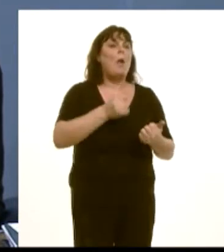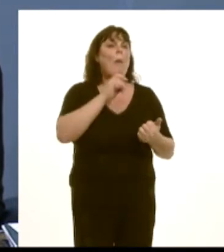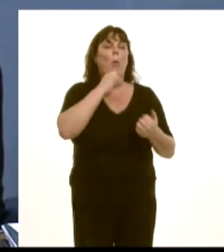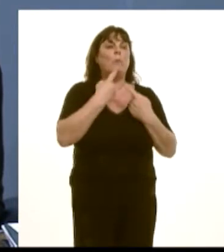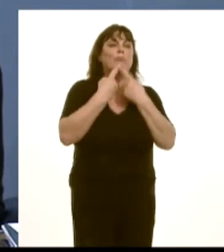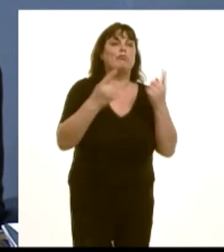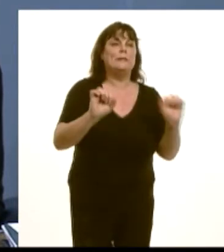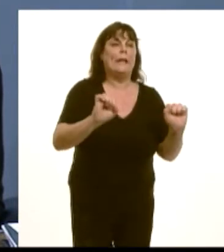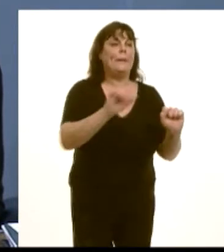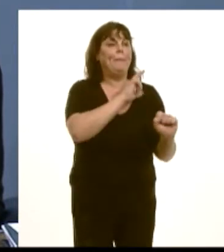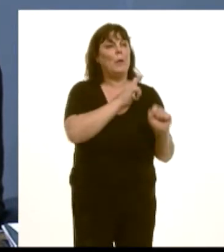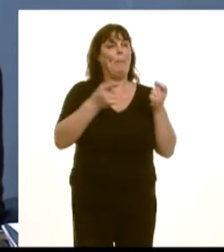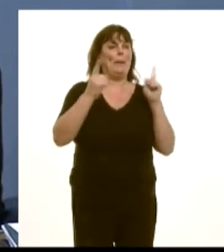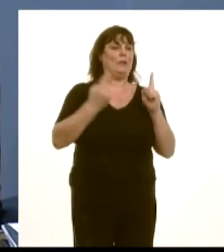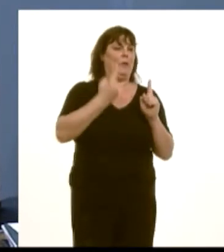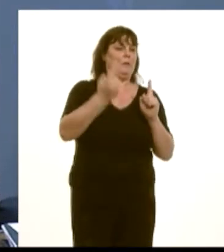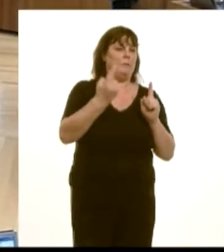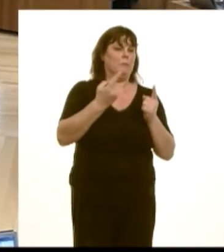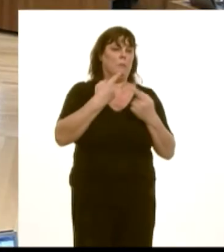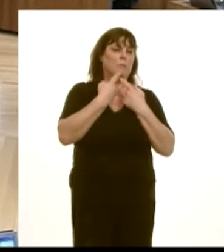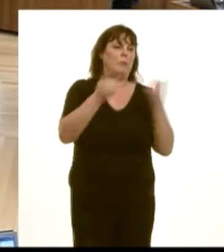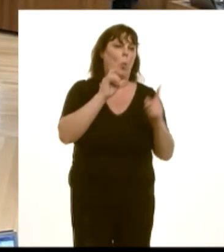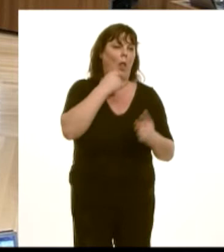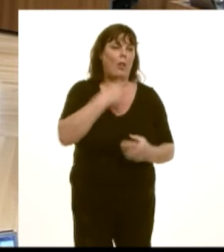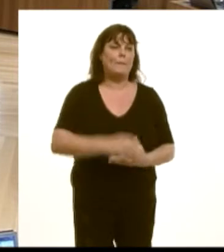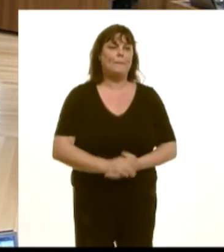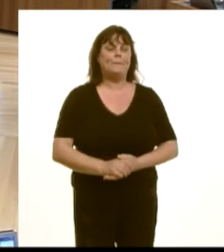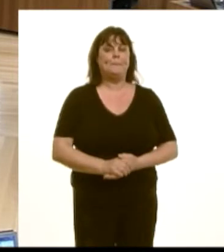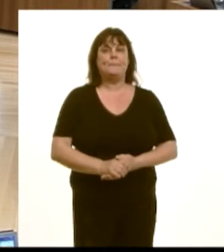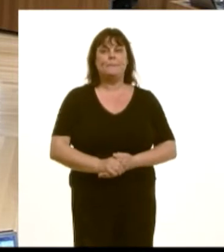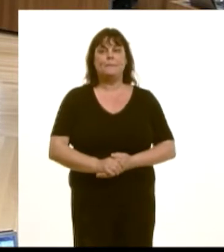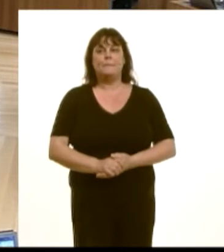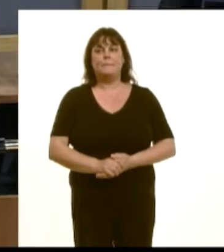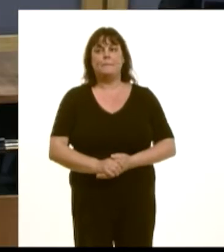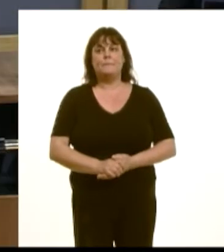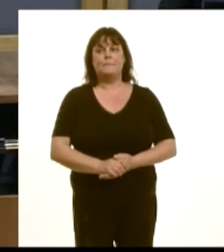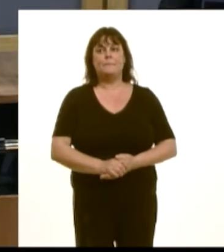will want to express a view then as well. Jocelyn Davies: First Minister, I agree with